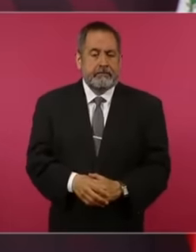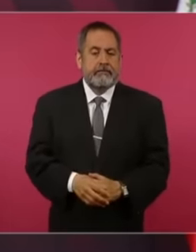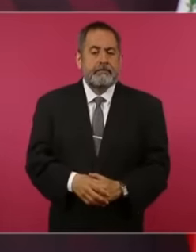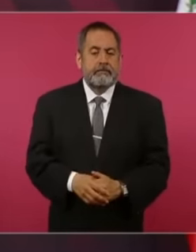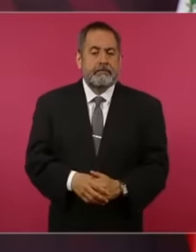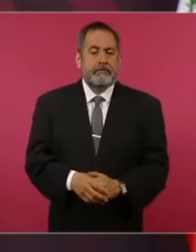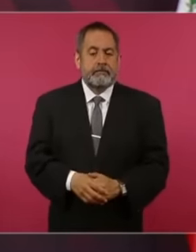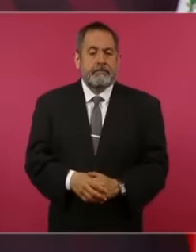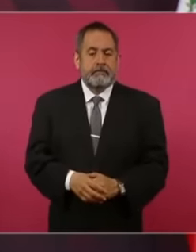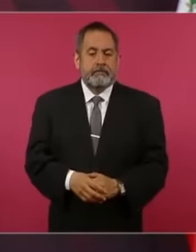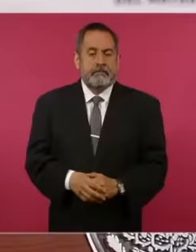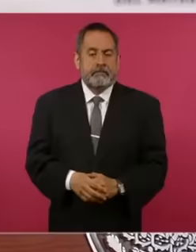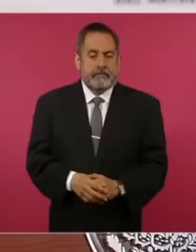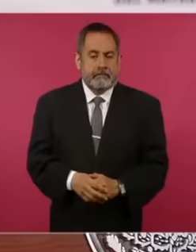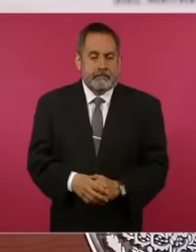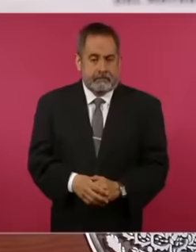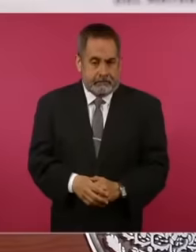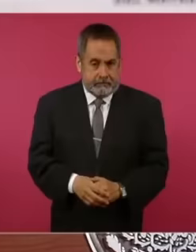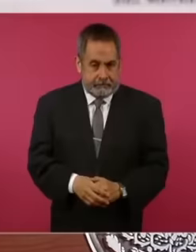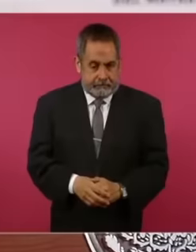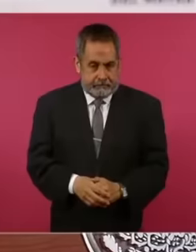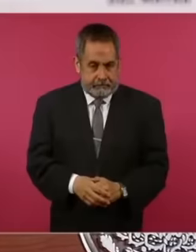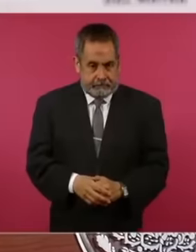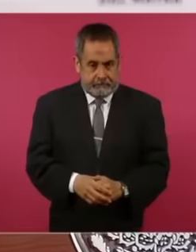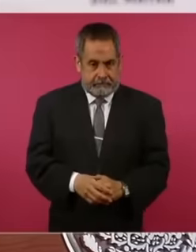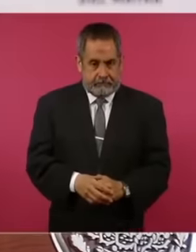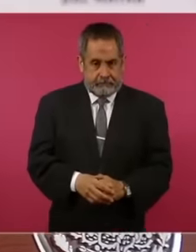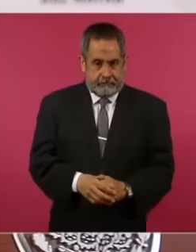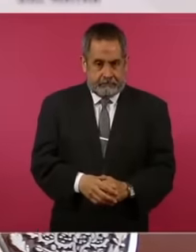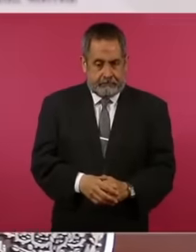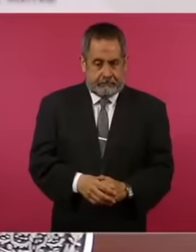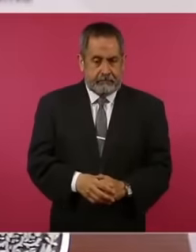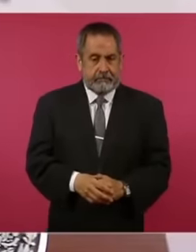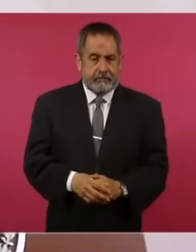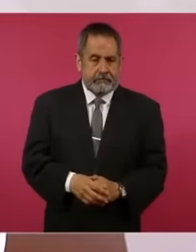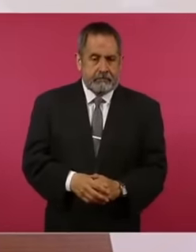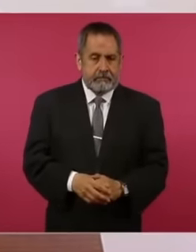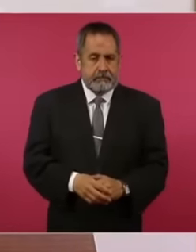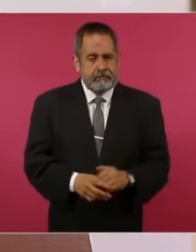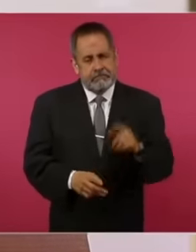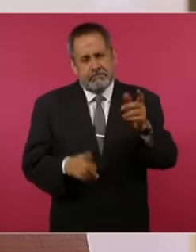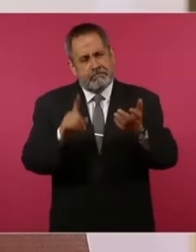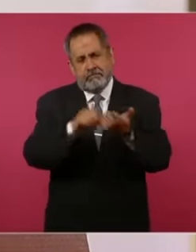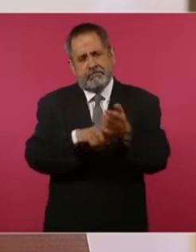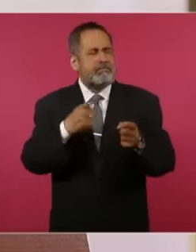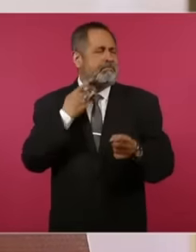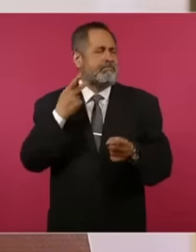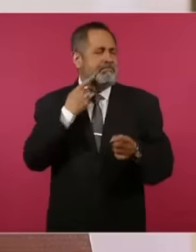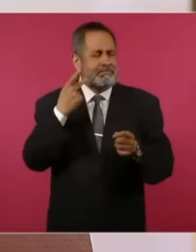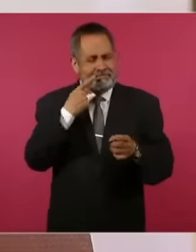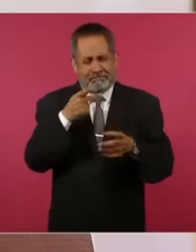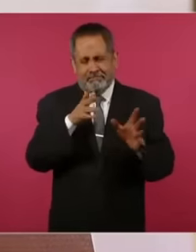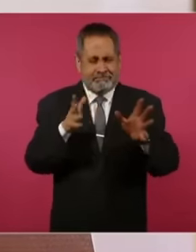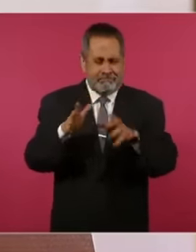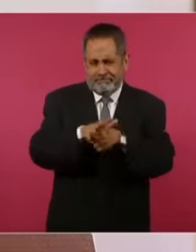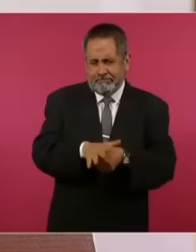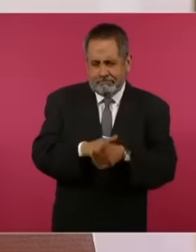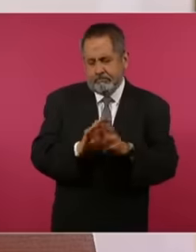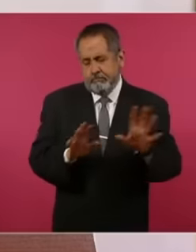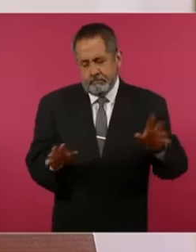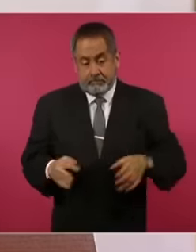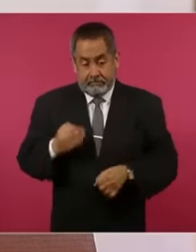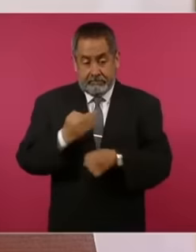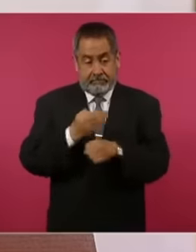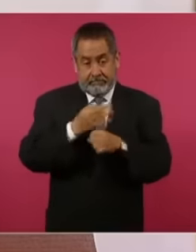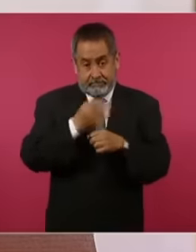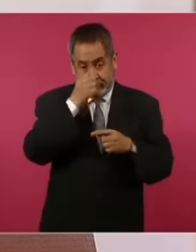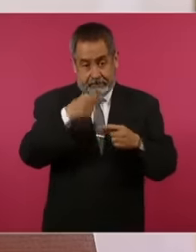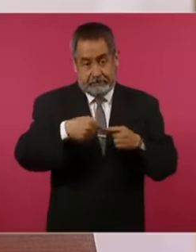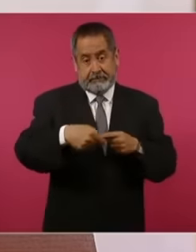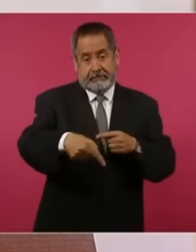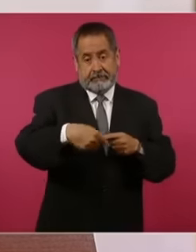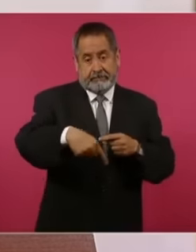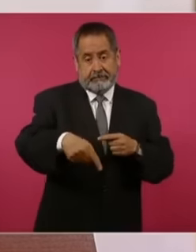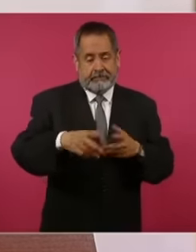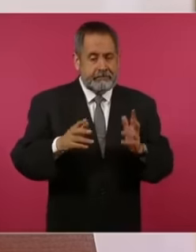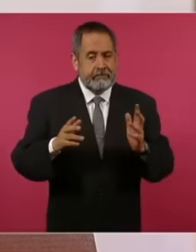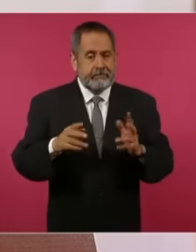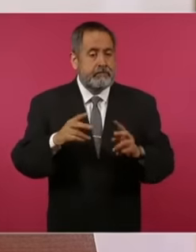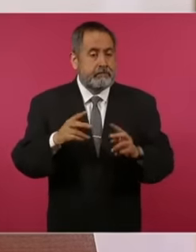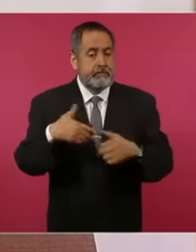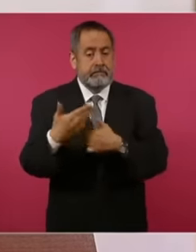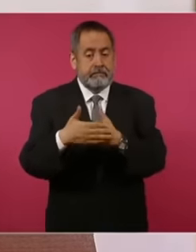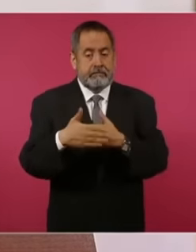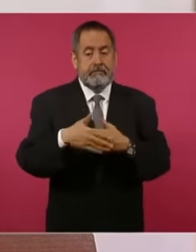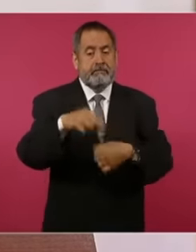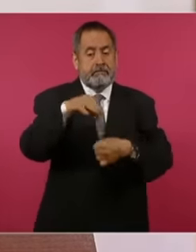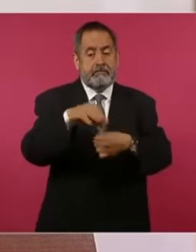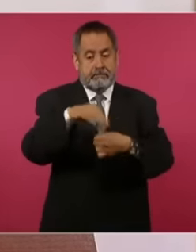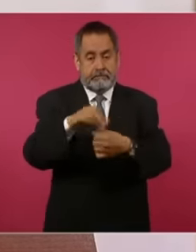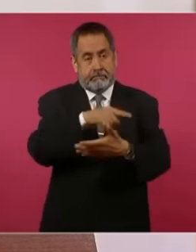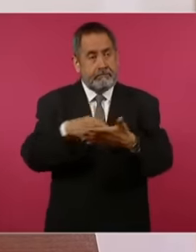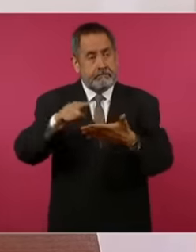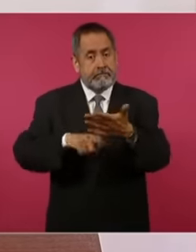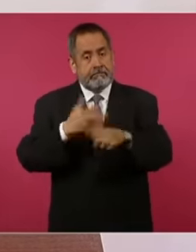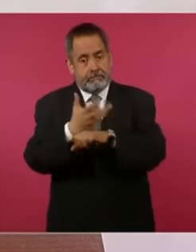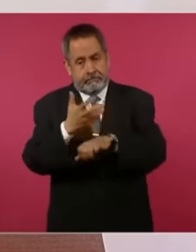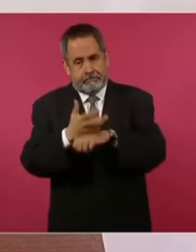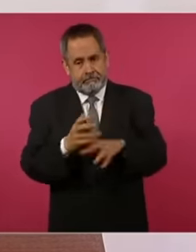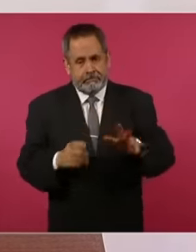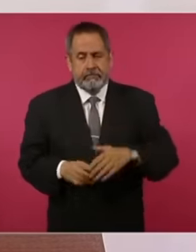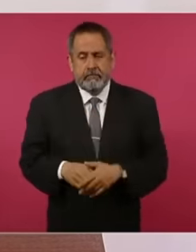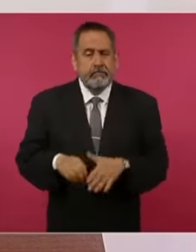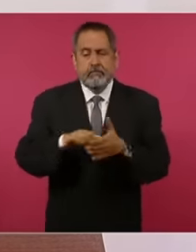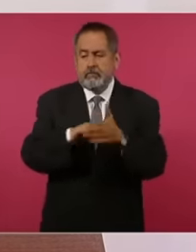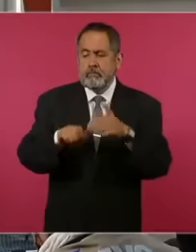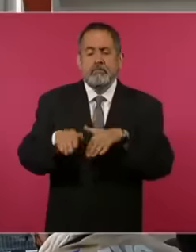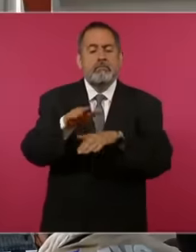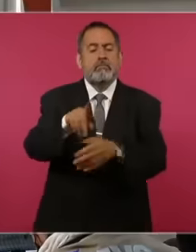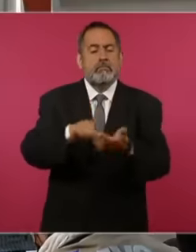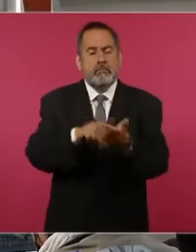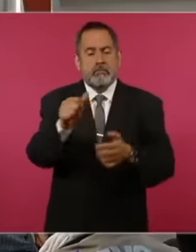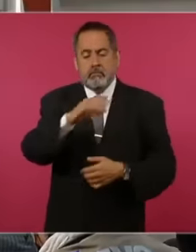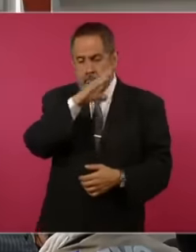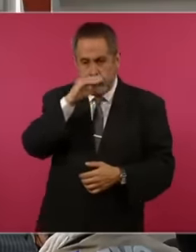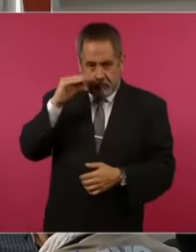there is pressure. policies more now that there are going to be elections I am referring to the case of Cuba